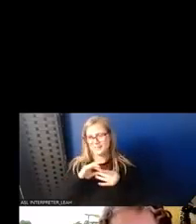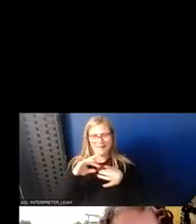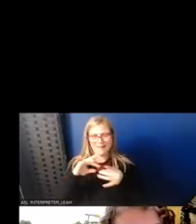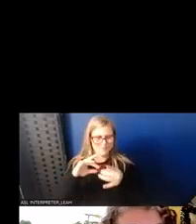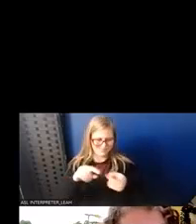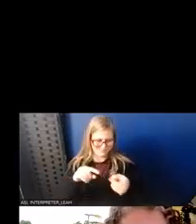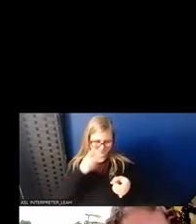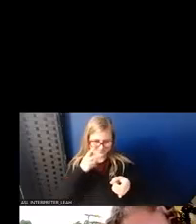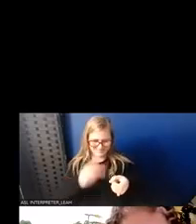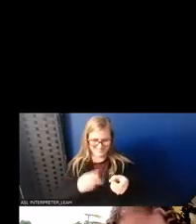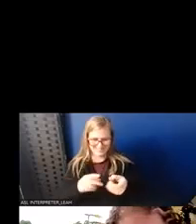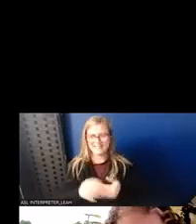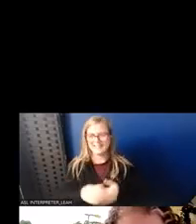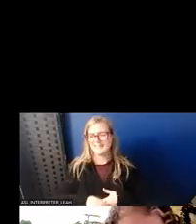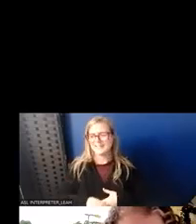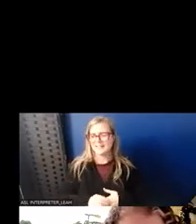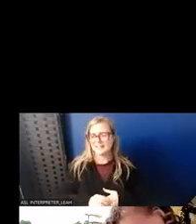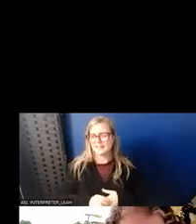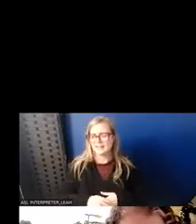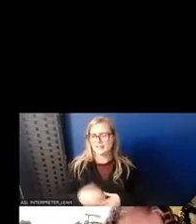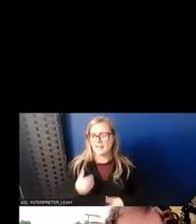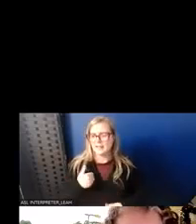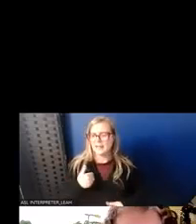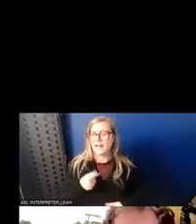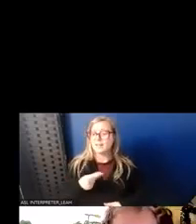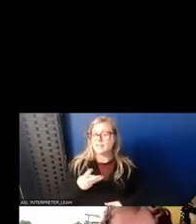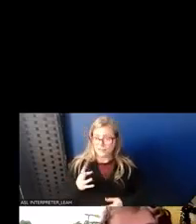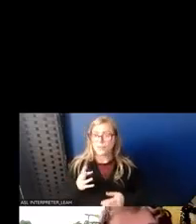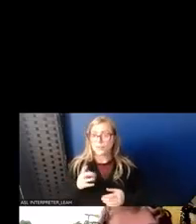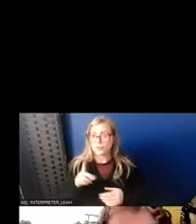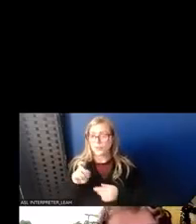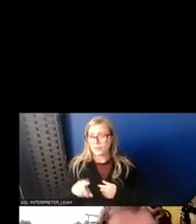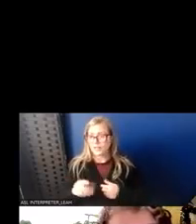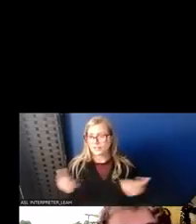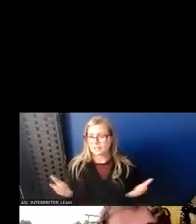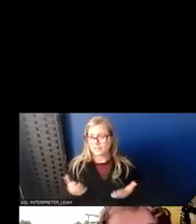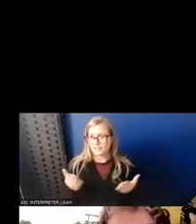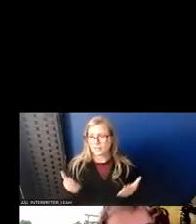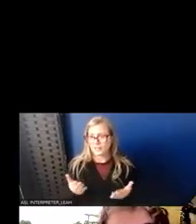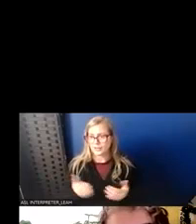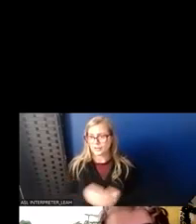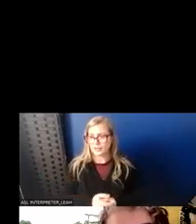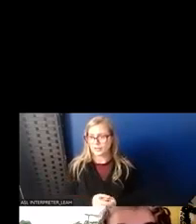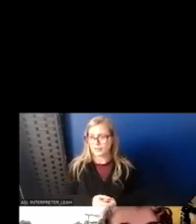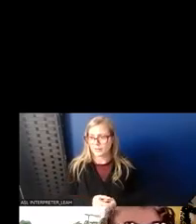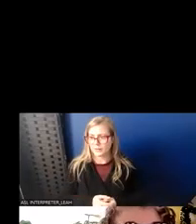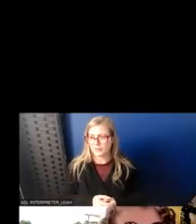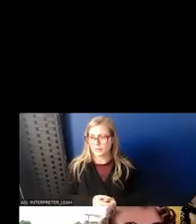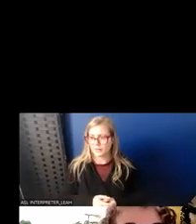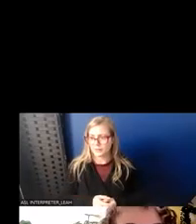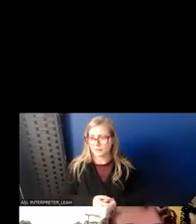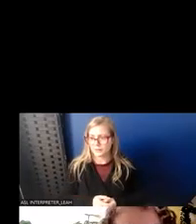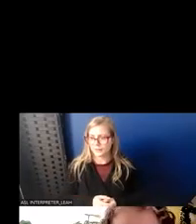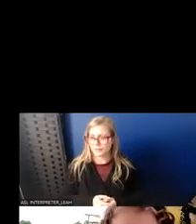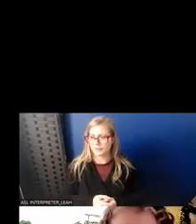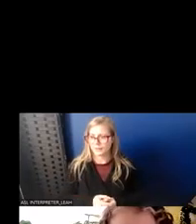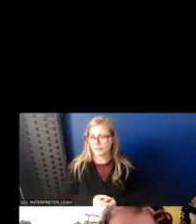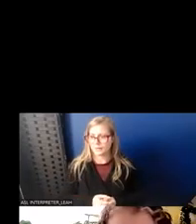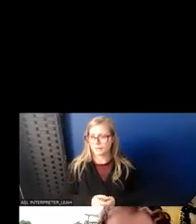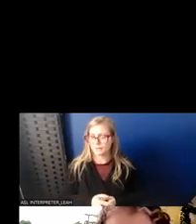So I have some questions here. So first of all, how can teams find out about the trainings that you mentioned?